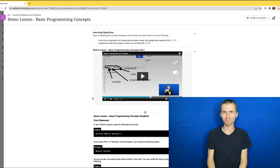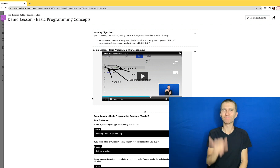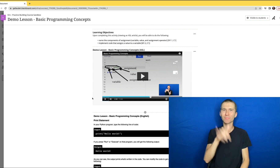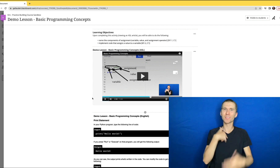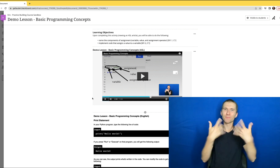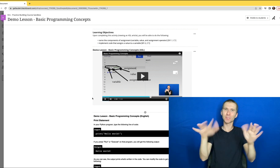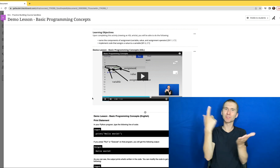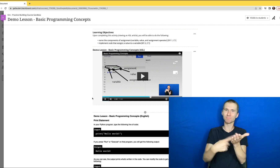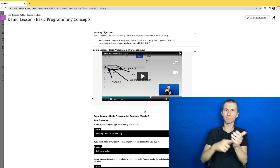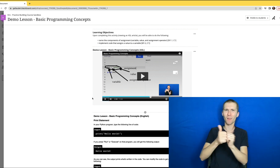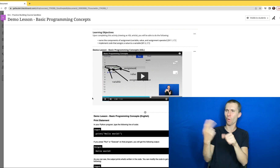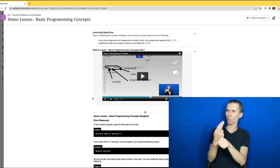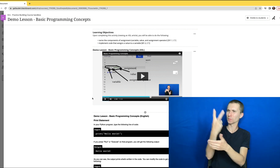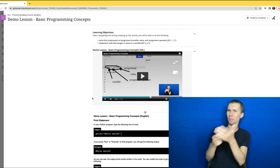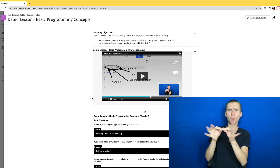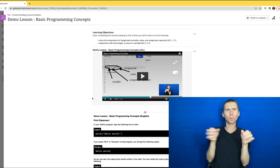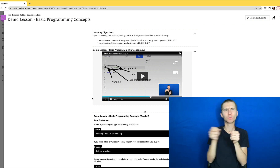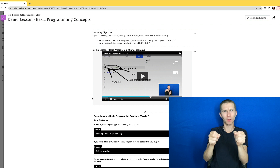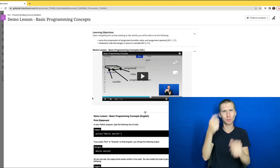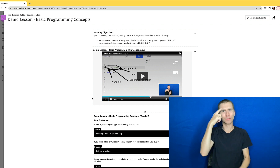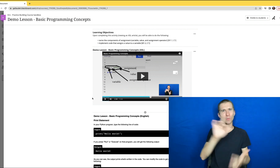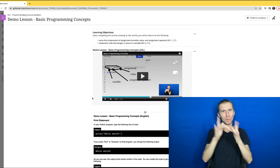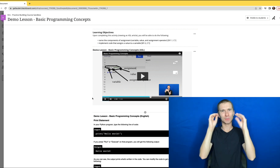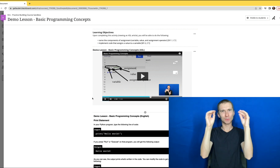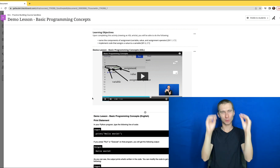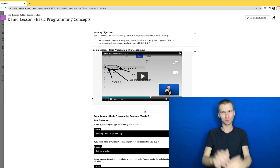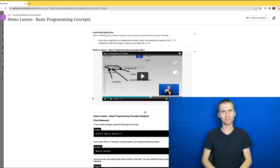I am concluding my discussion on how to use a bilingual strategy for online teaching.